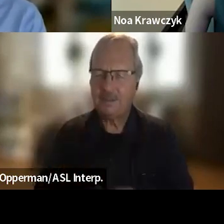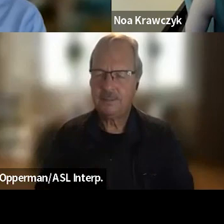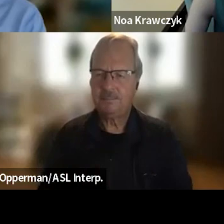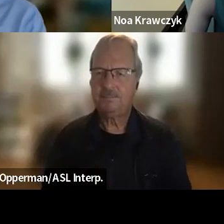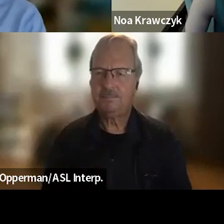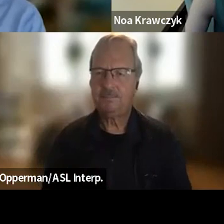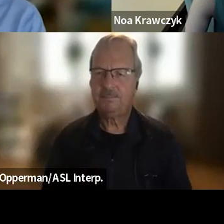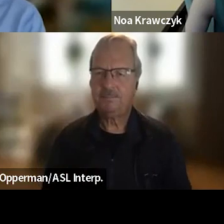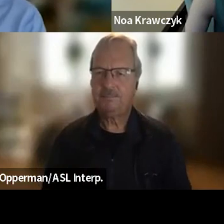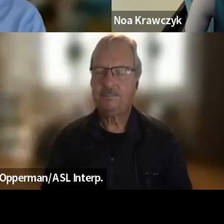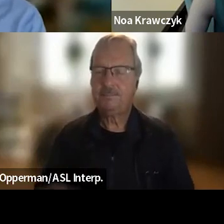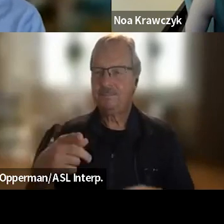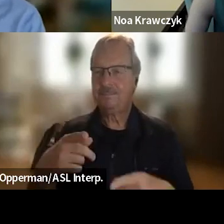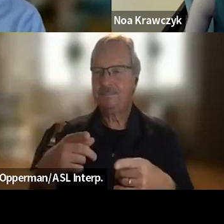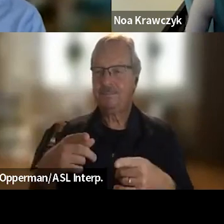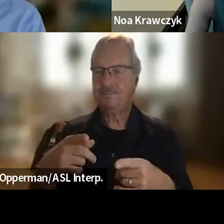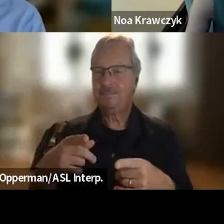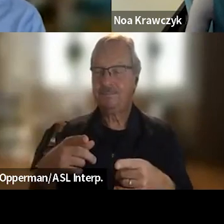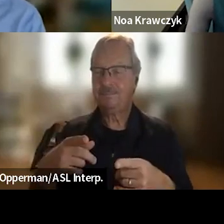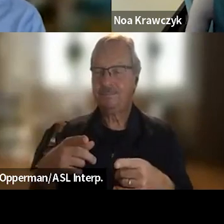Yeah. I mean, I would just, I guess sort of,